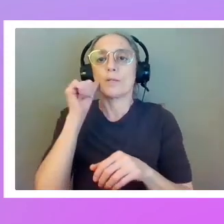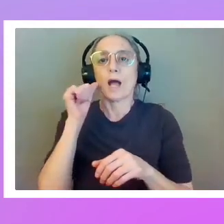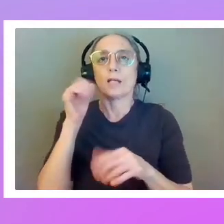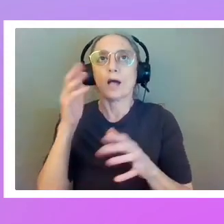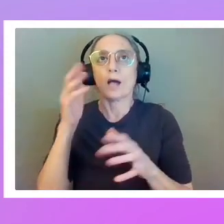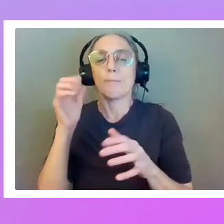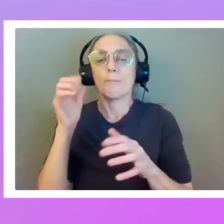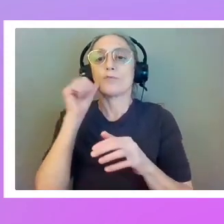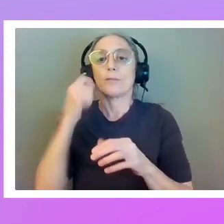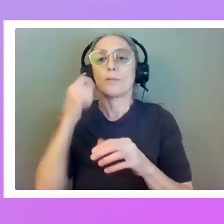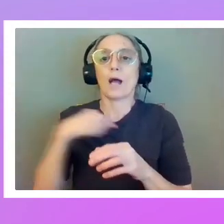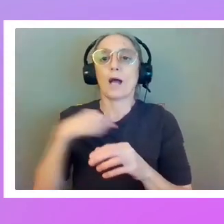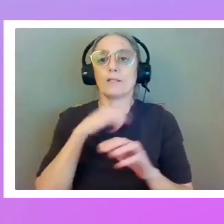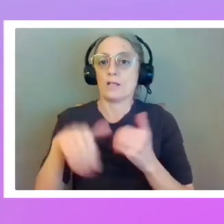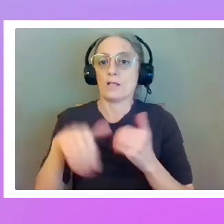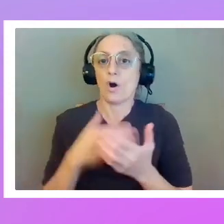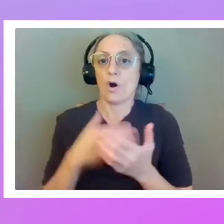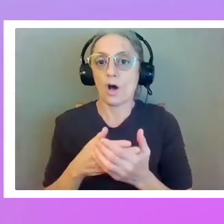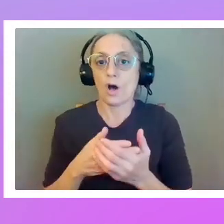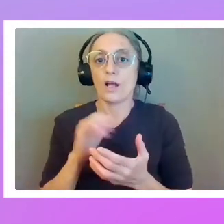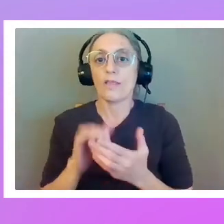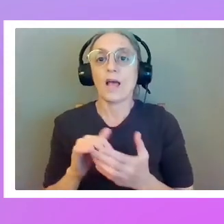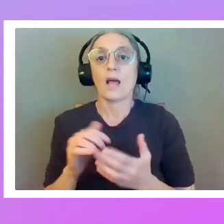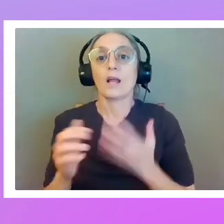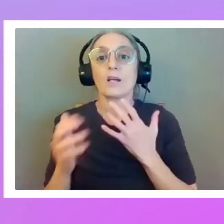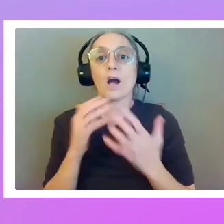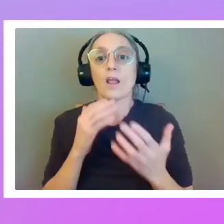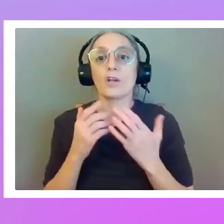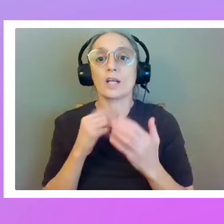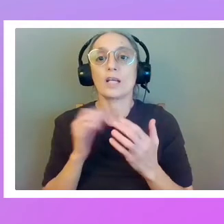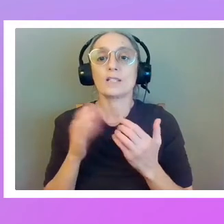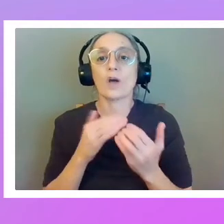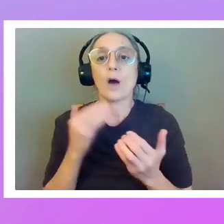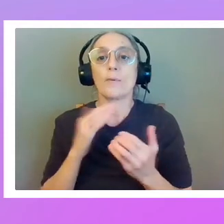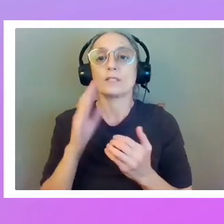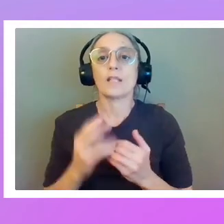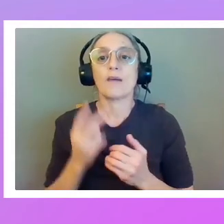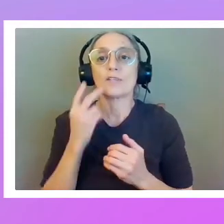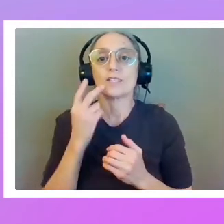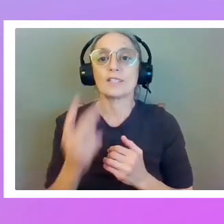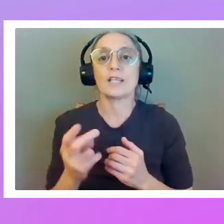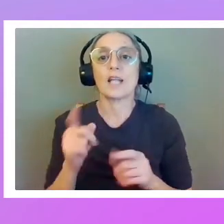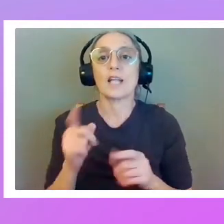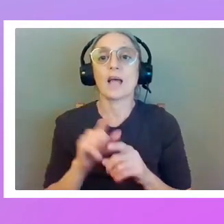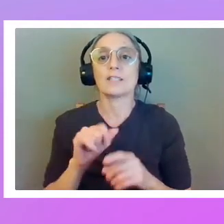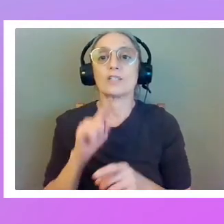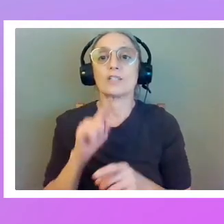is almost never seen as it really is. We all see color slightly differently.